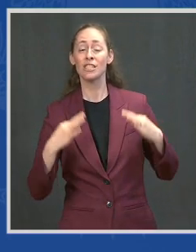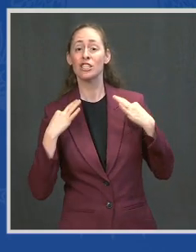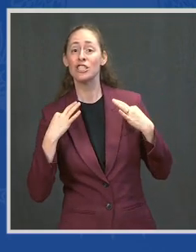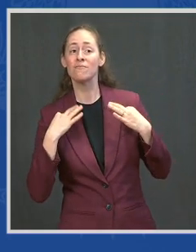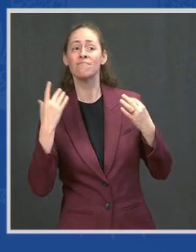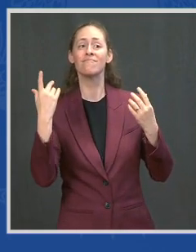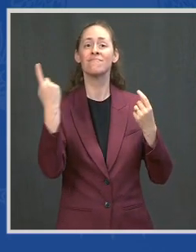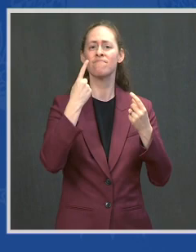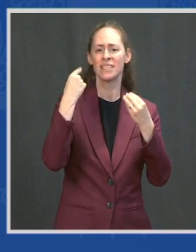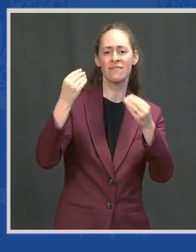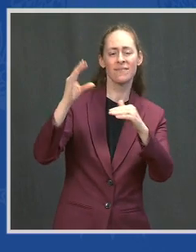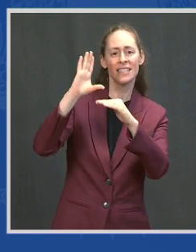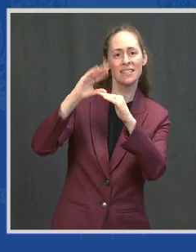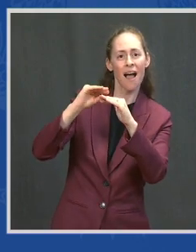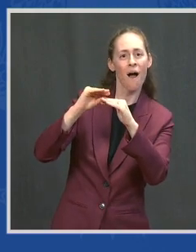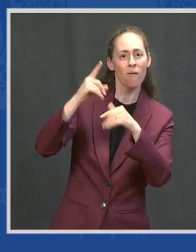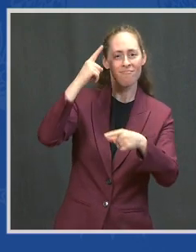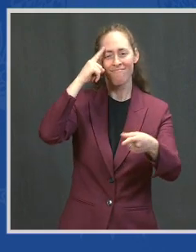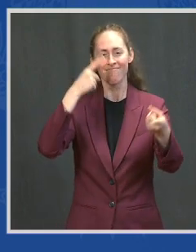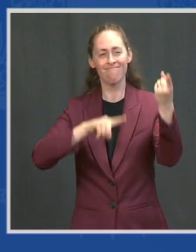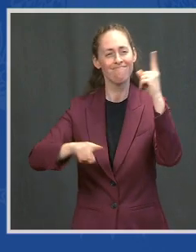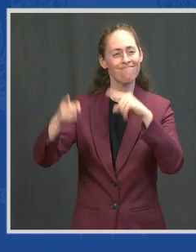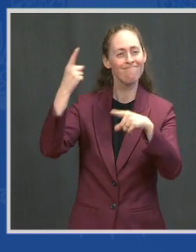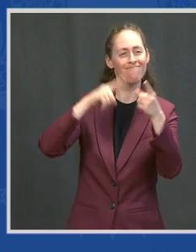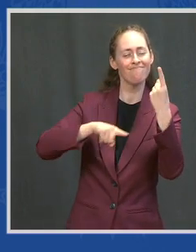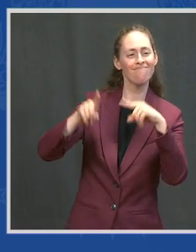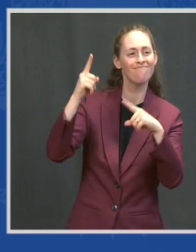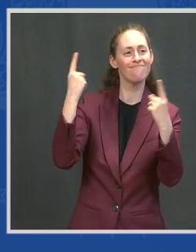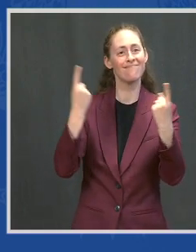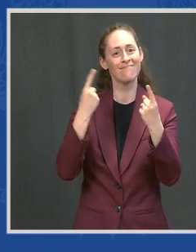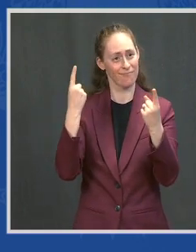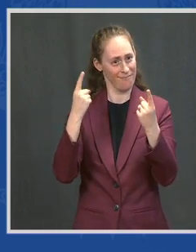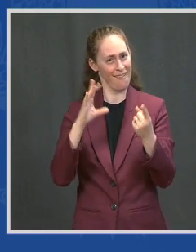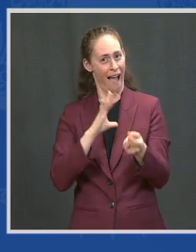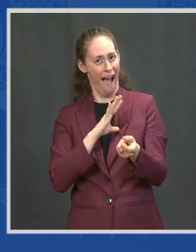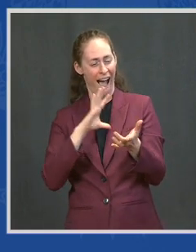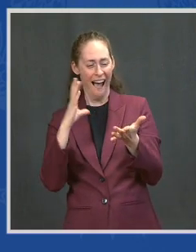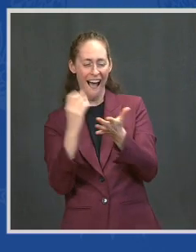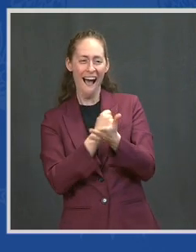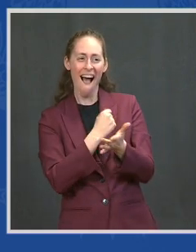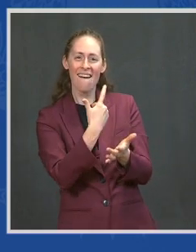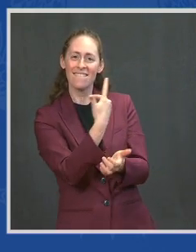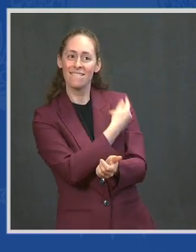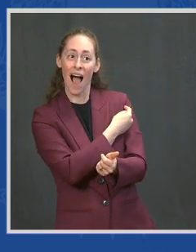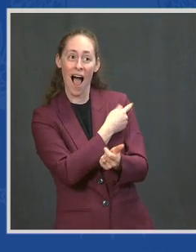making it sound more fun to get vaccinated. But it doesn't hurt to get vaccinated. I'm not saying it's fun,